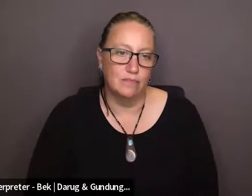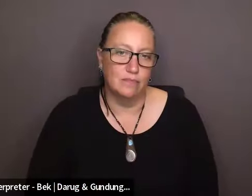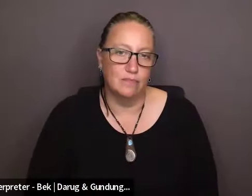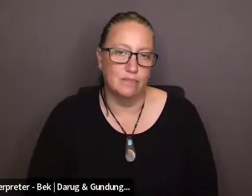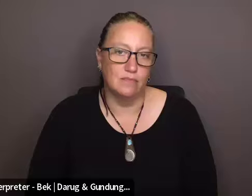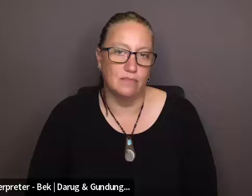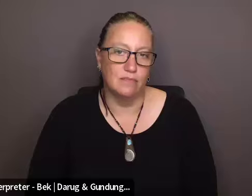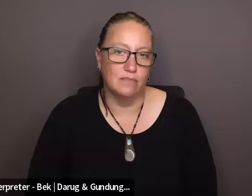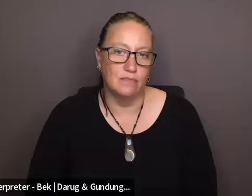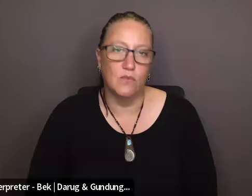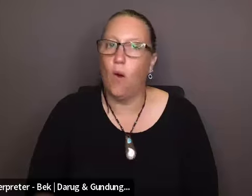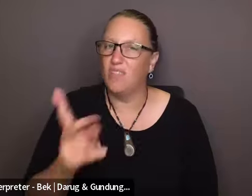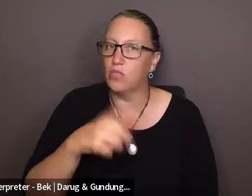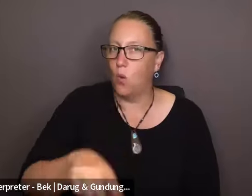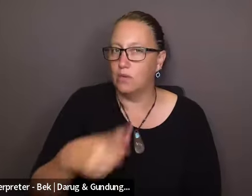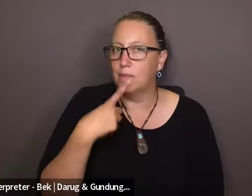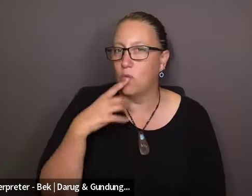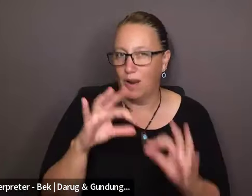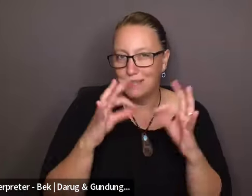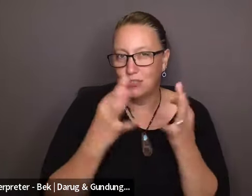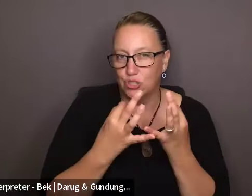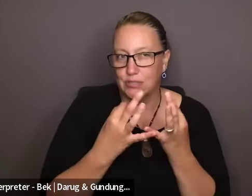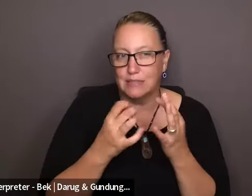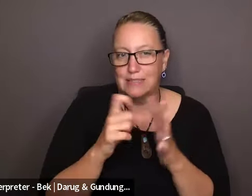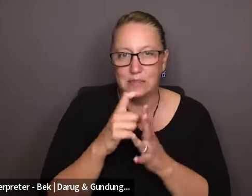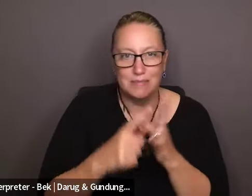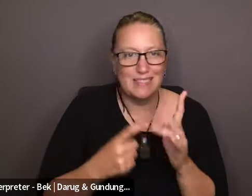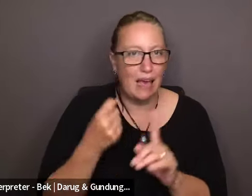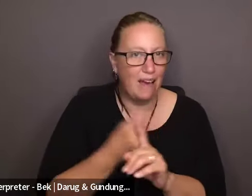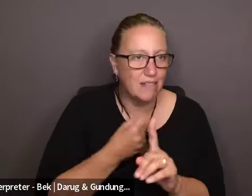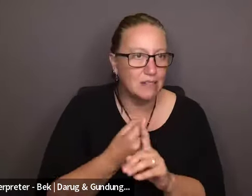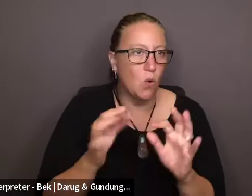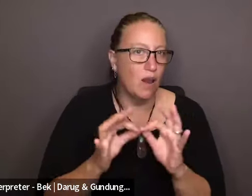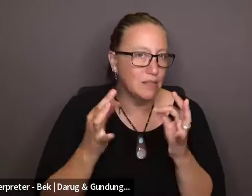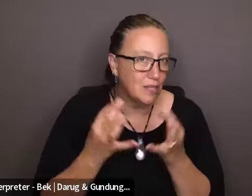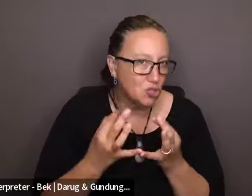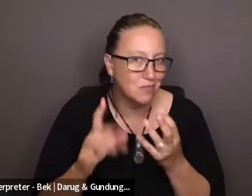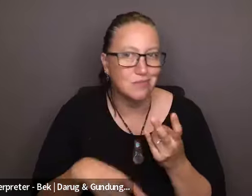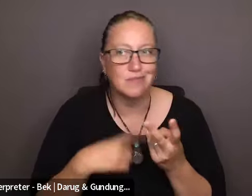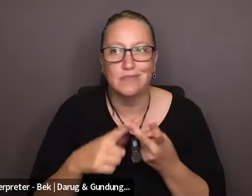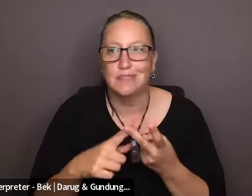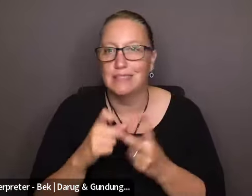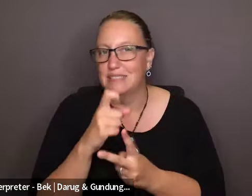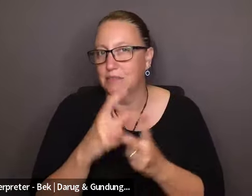organisation, on the staff and it may have members that are people with disability as well . Often those types of